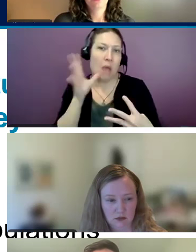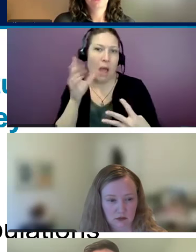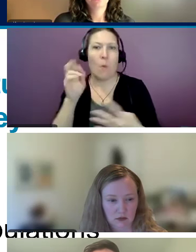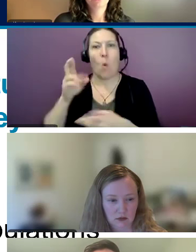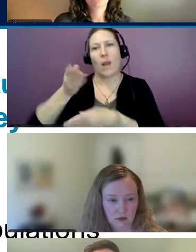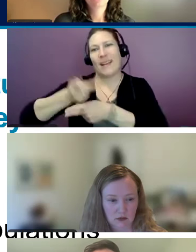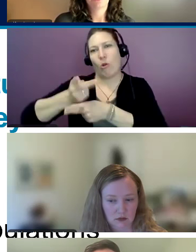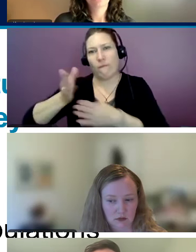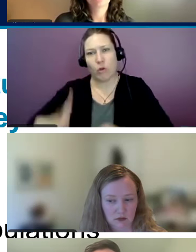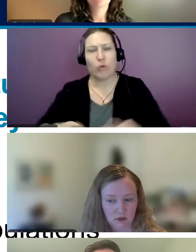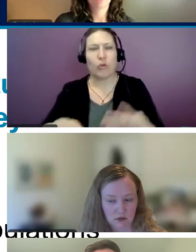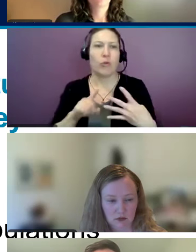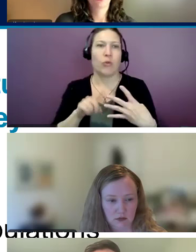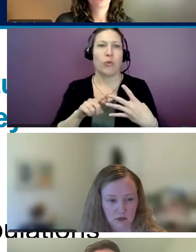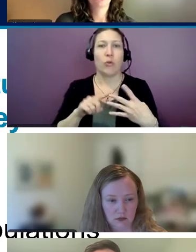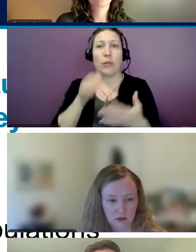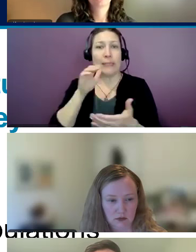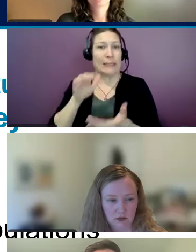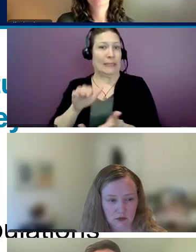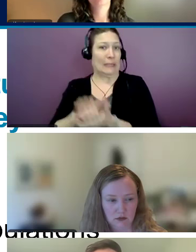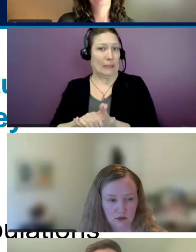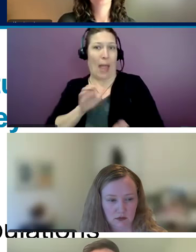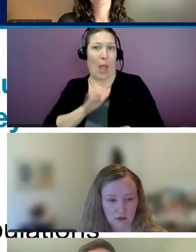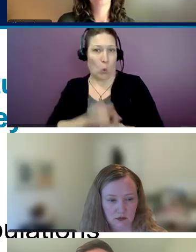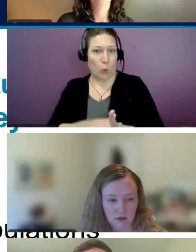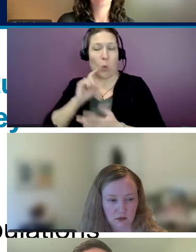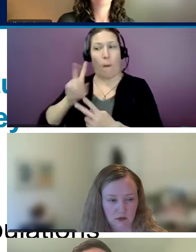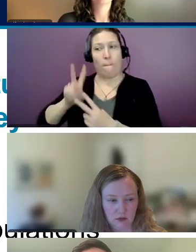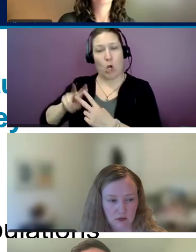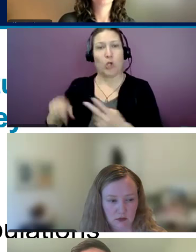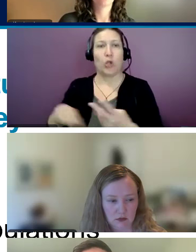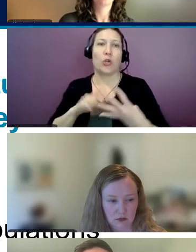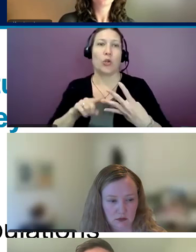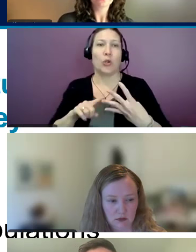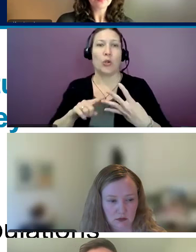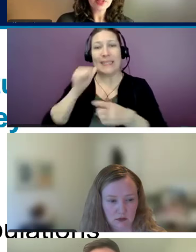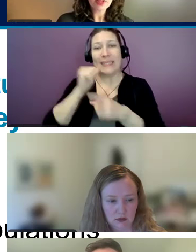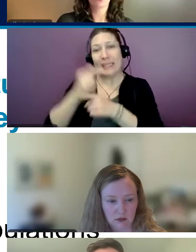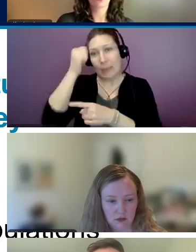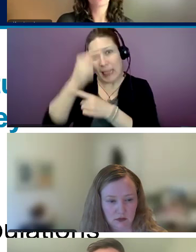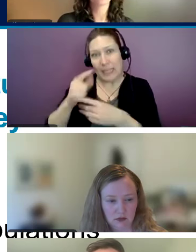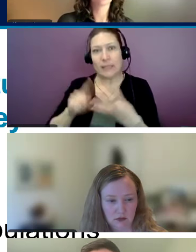mothers/caregivers, spouses/partners, siblings and friends. And so